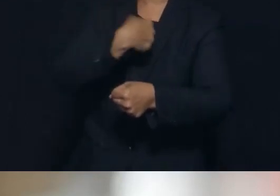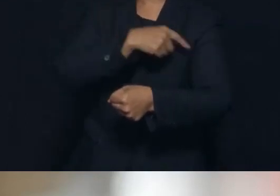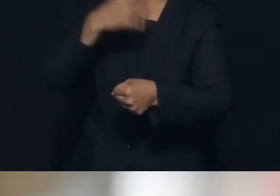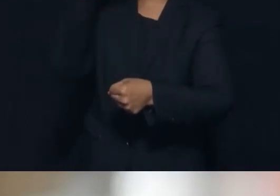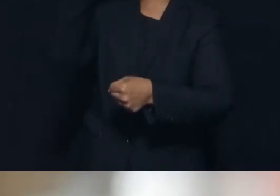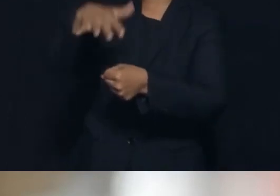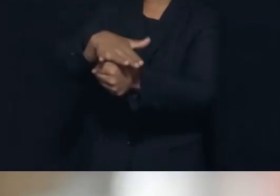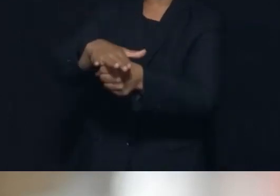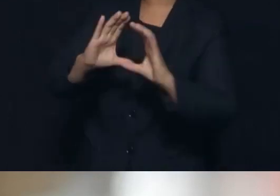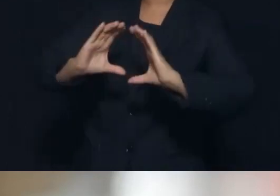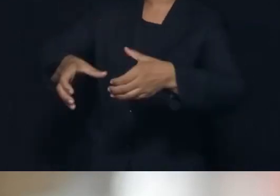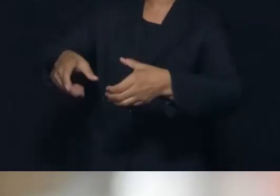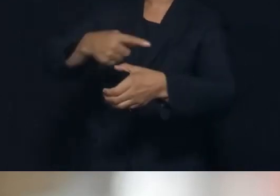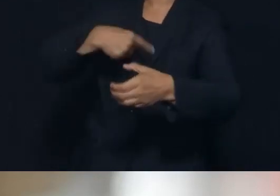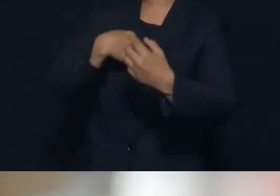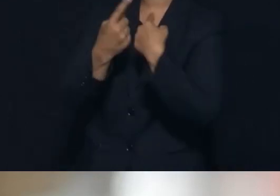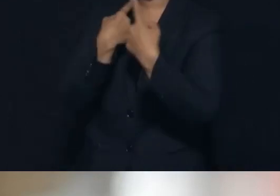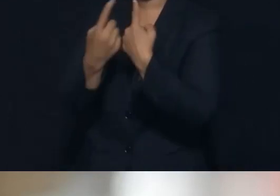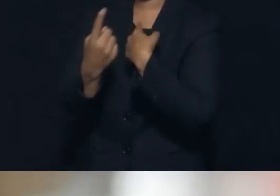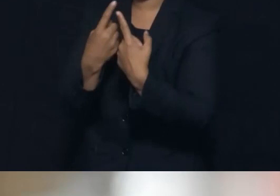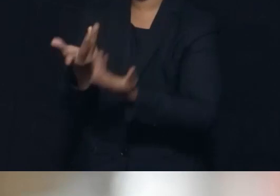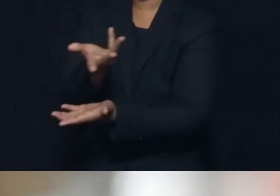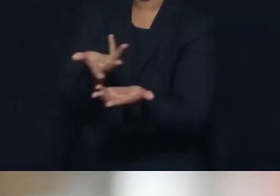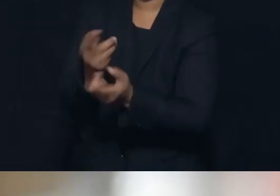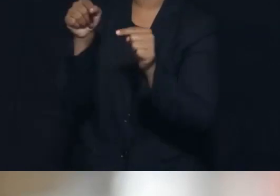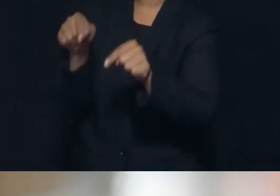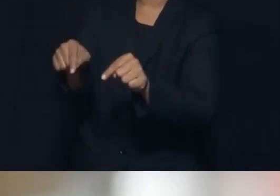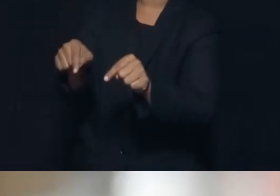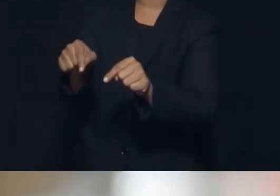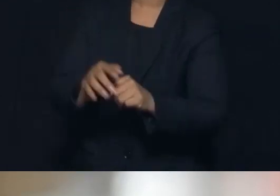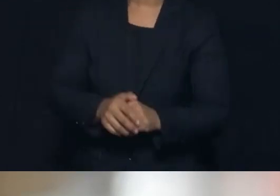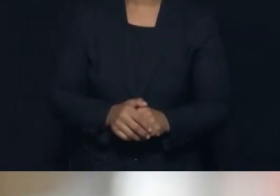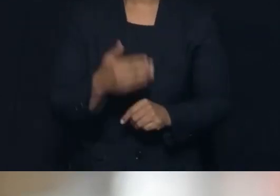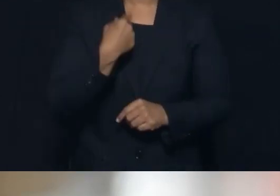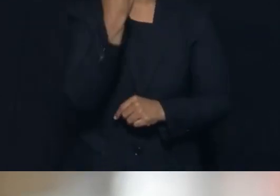90% of the population or more are using it. The apps might be accessible.